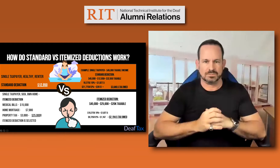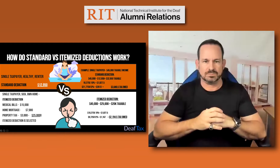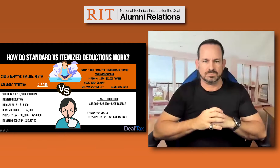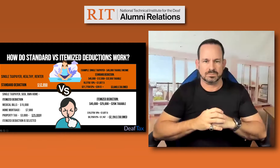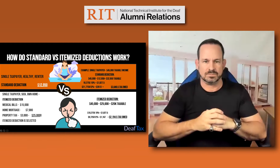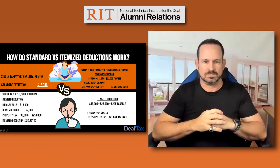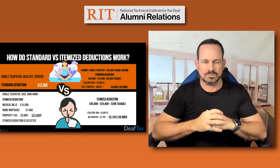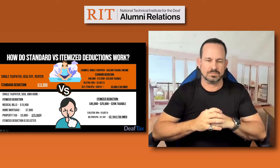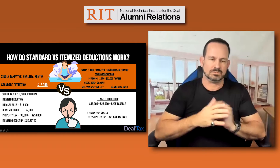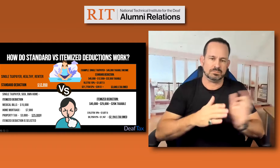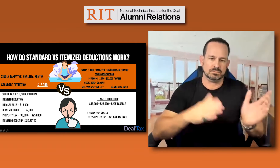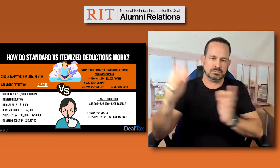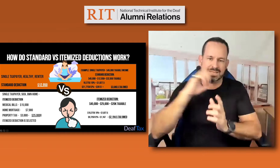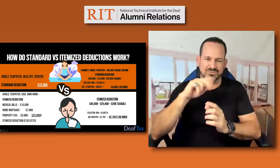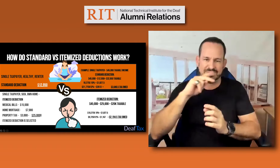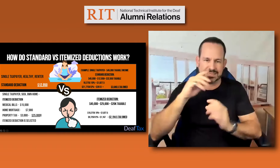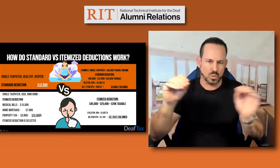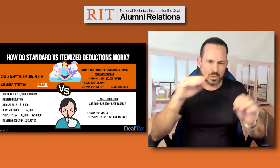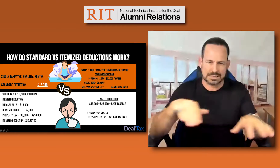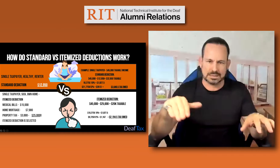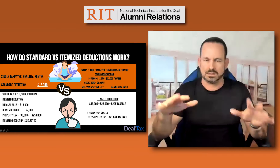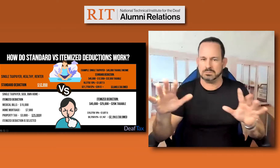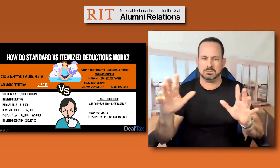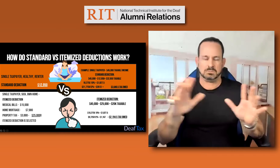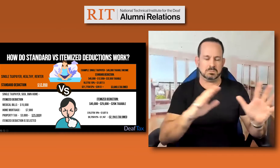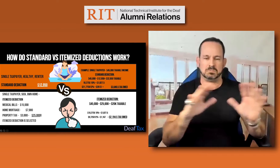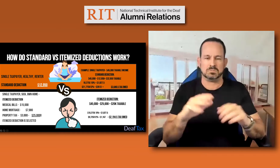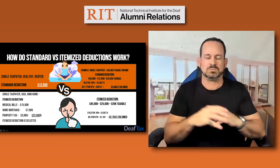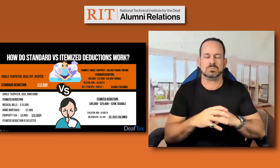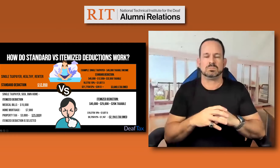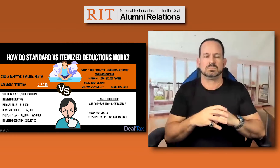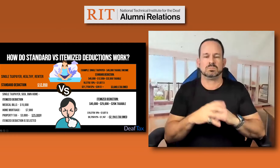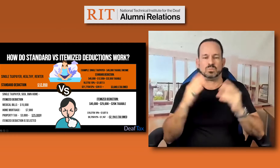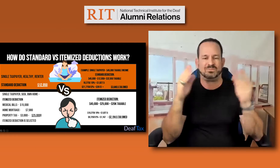is different. But this first example is